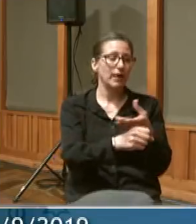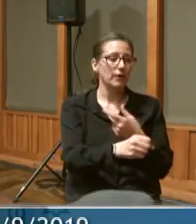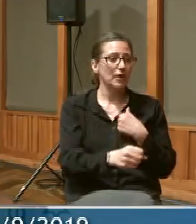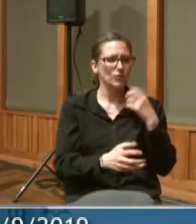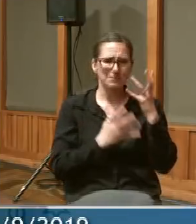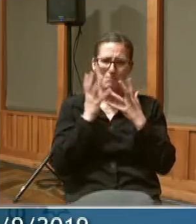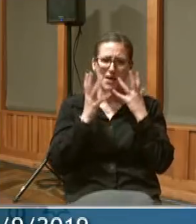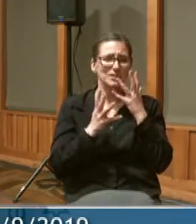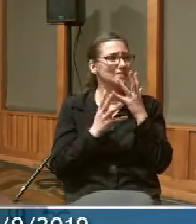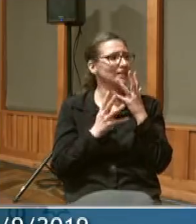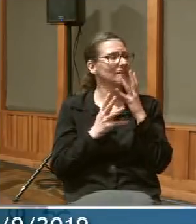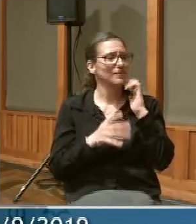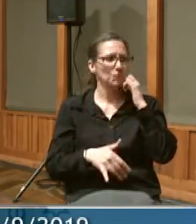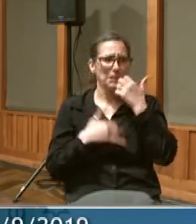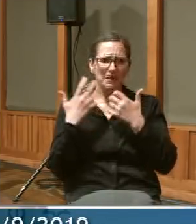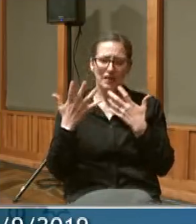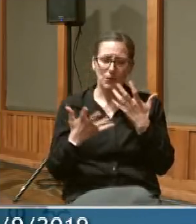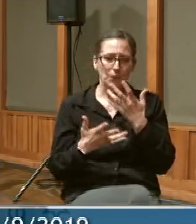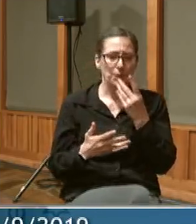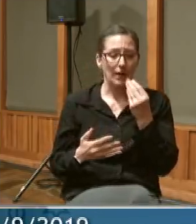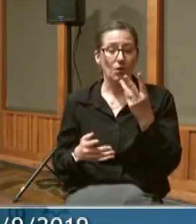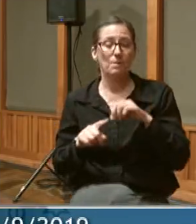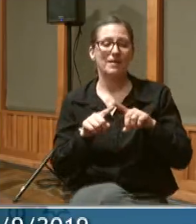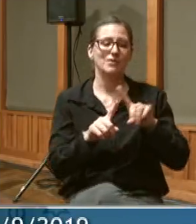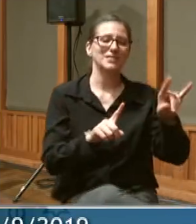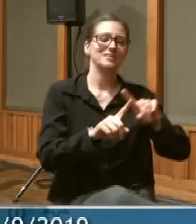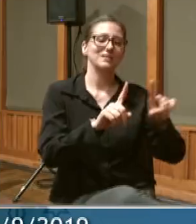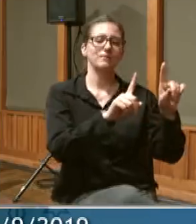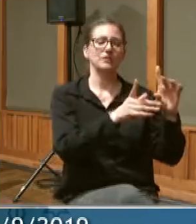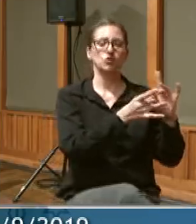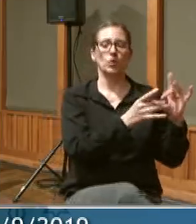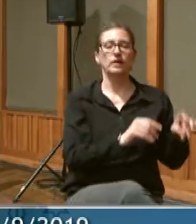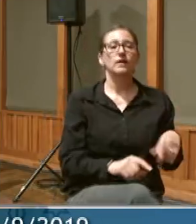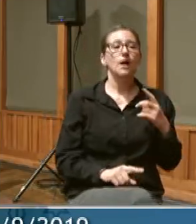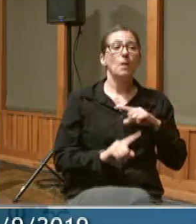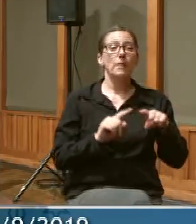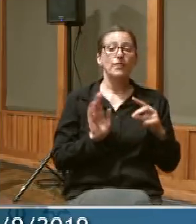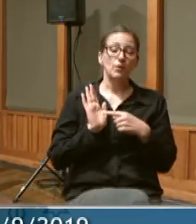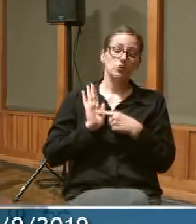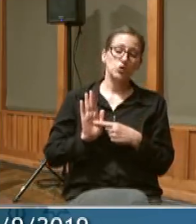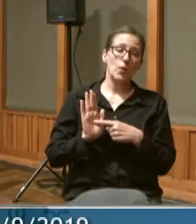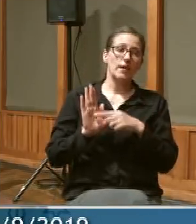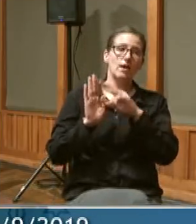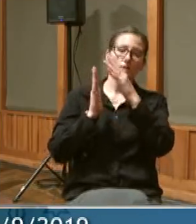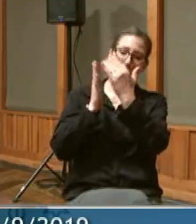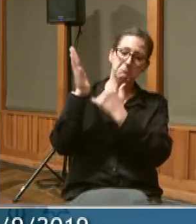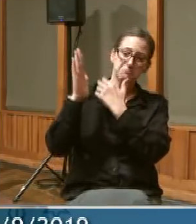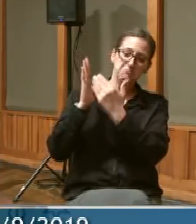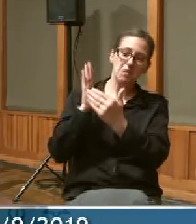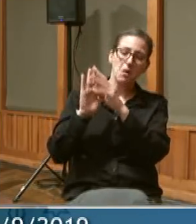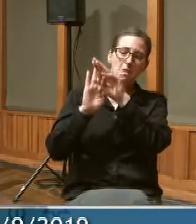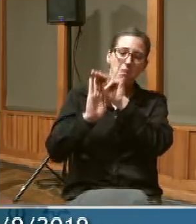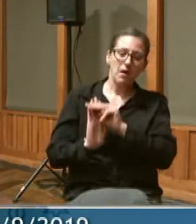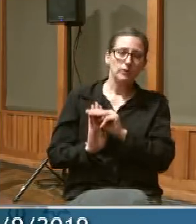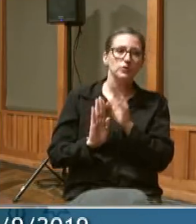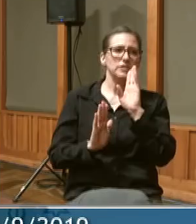WE'RE LOOKING AT THESE MODELS THEY CALLED US INTO A BIG ROOM, YOU'RE GETTING FIRED, YOU'RE GETTING FIRED. EMBARRASSING AND HUMILIATING.